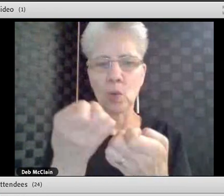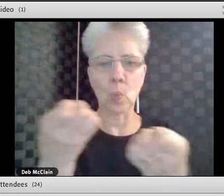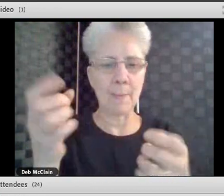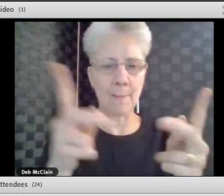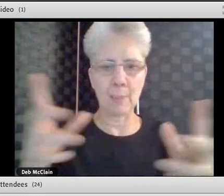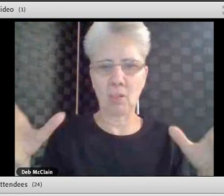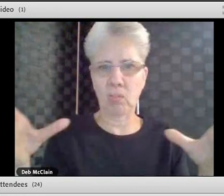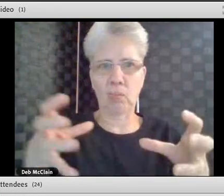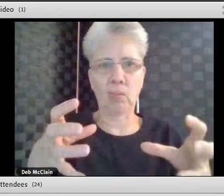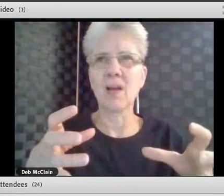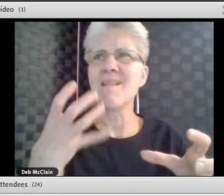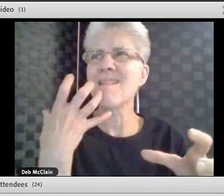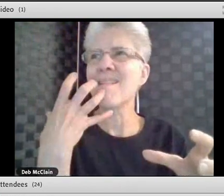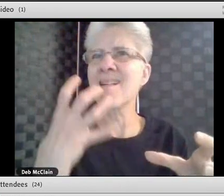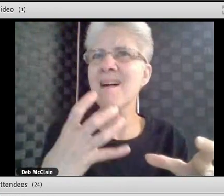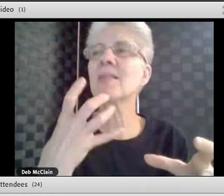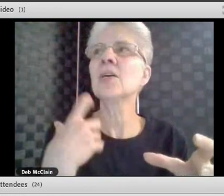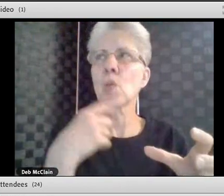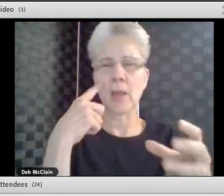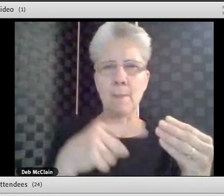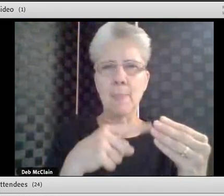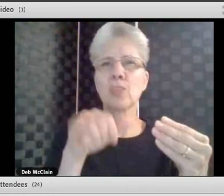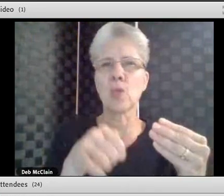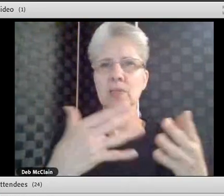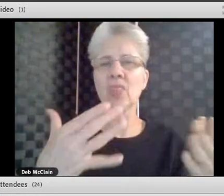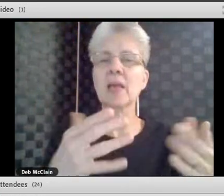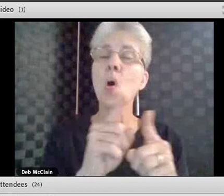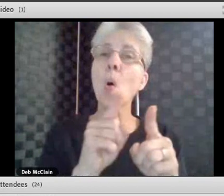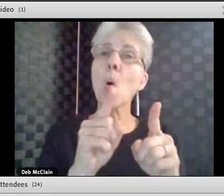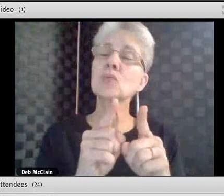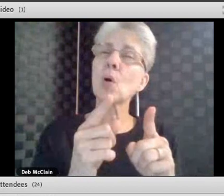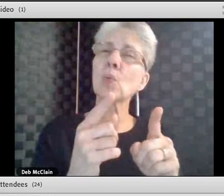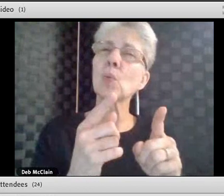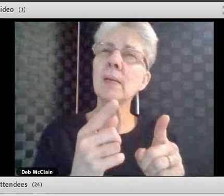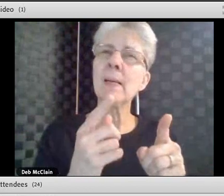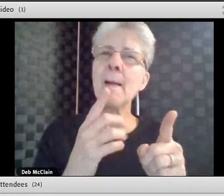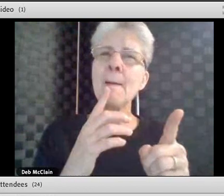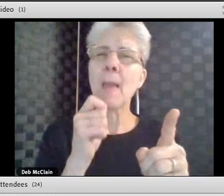It was very hot once we got all the equipment and people in there, so that's something to think about.